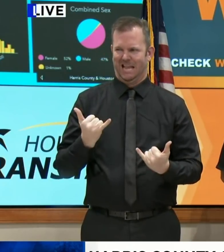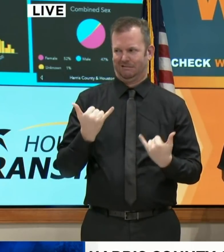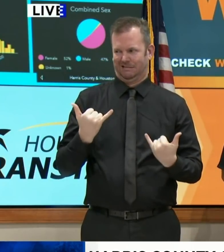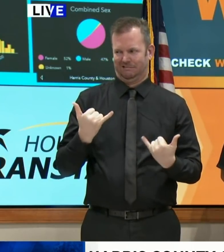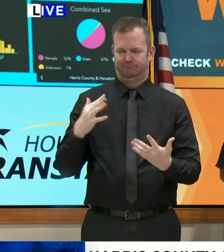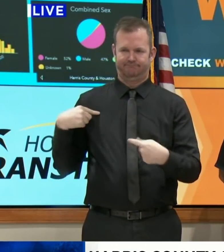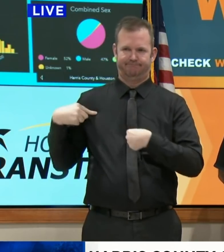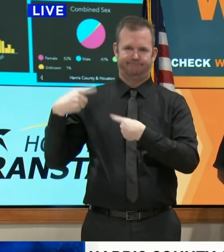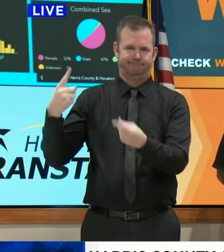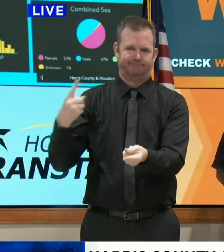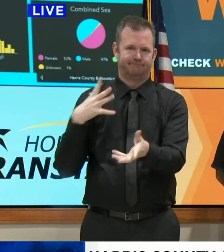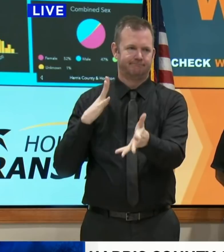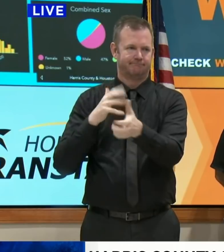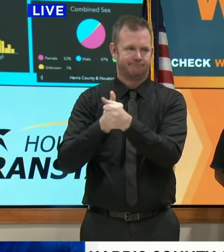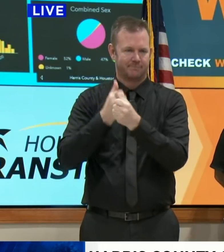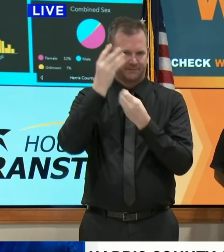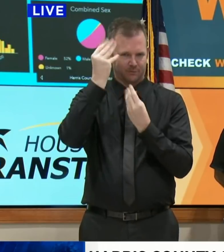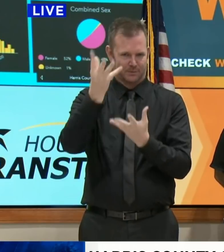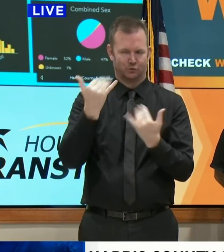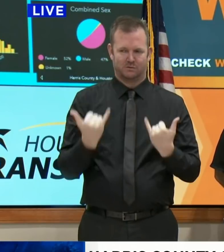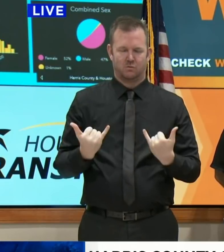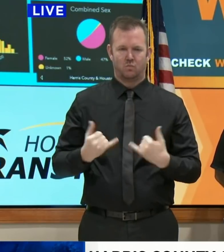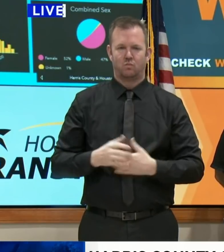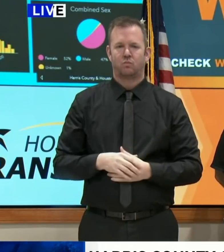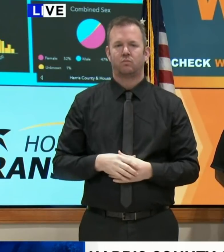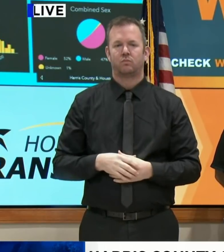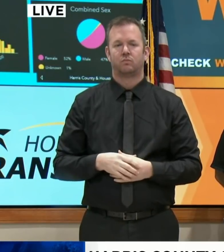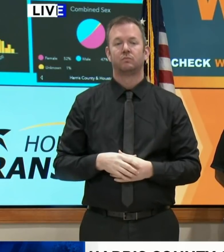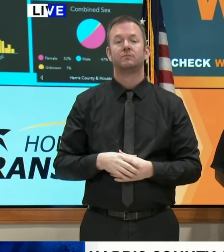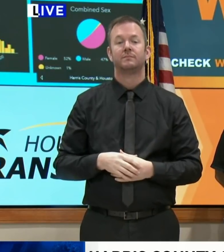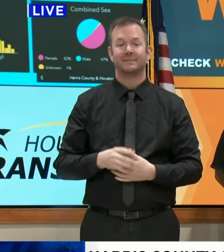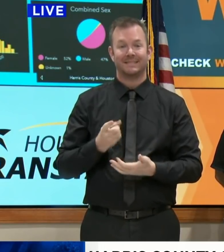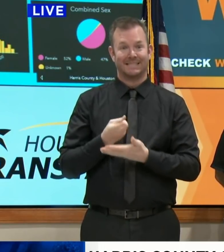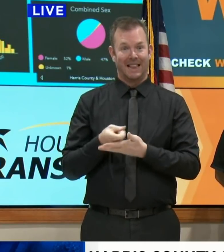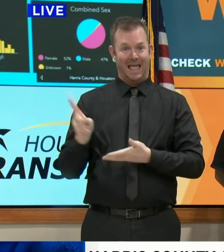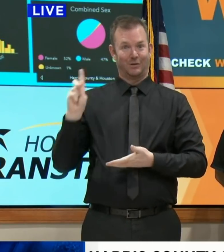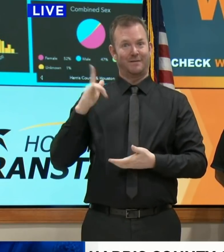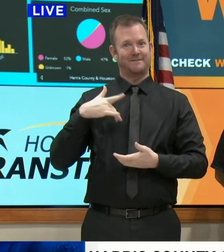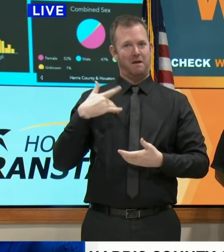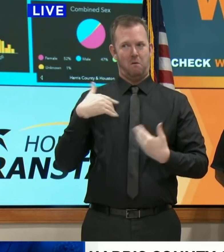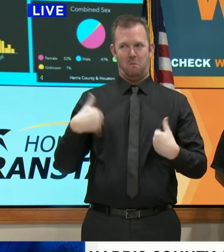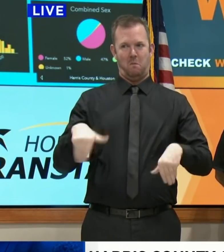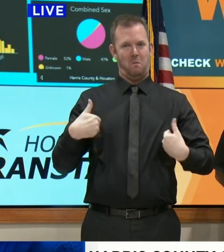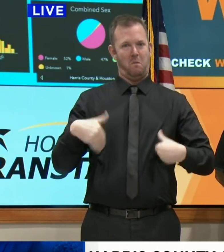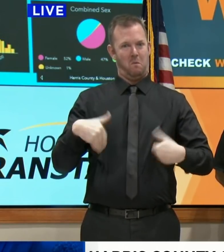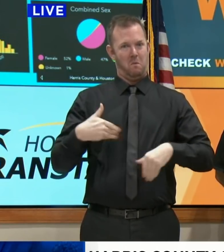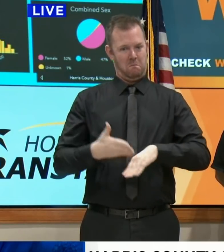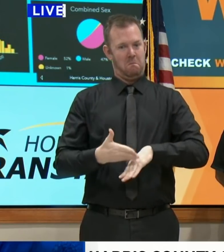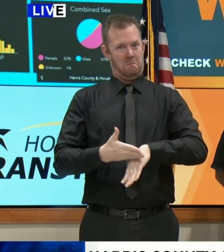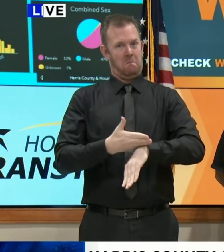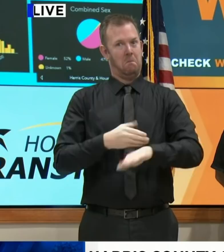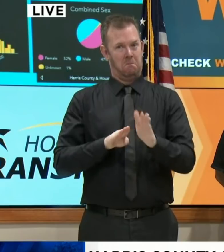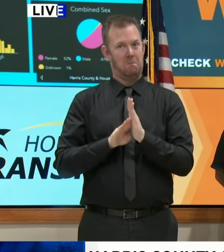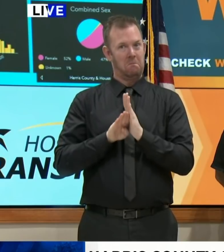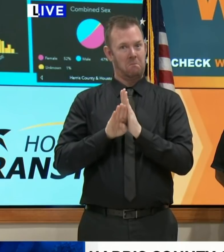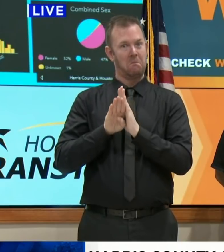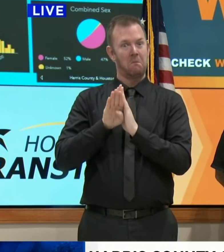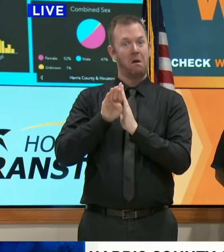79 deaths, we’ll see what the 79 deaths, we’ll see what the city of Houston reports today. city of Houston reports today. But that’s the latest But that’s the latest information on our end. information on our end. Last week we